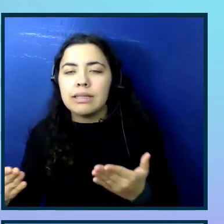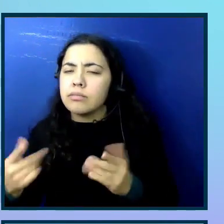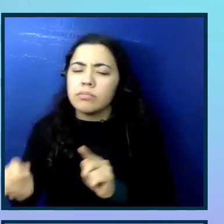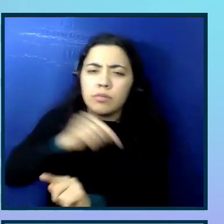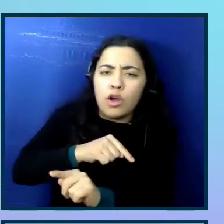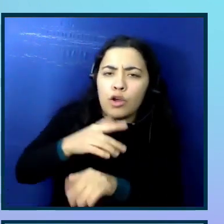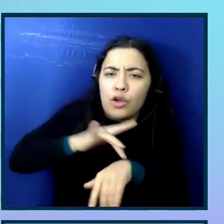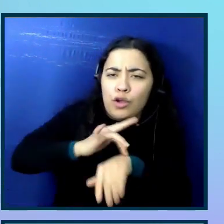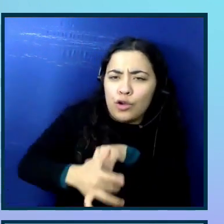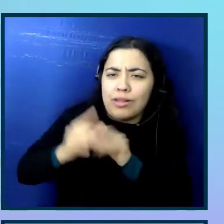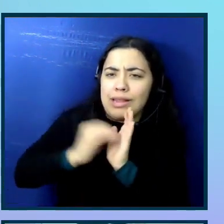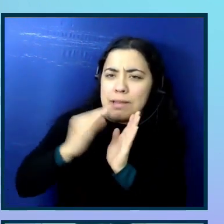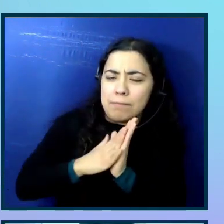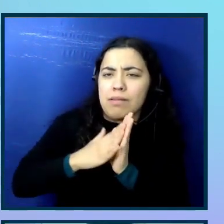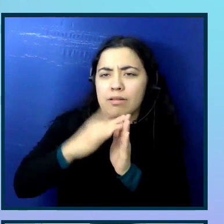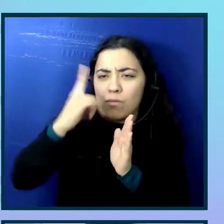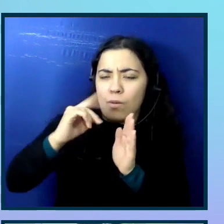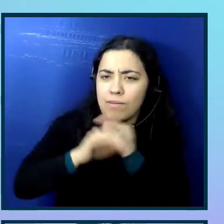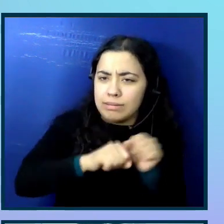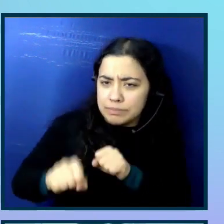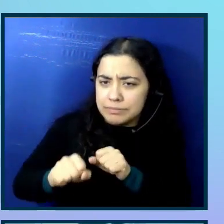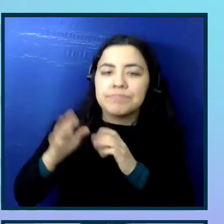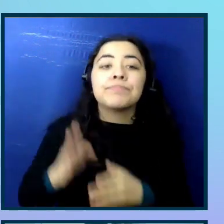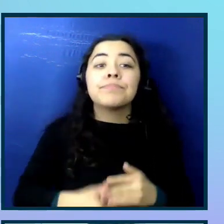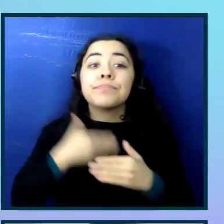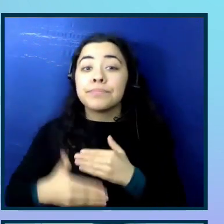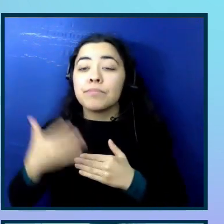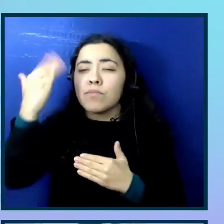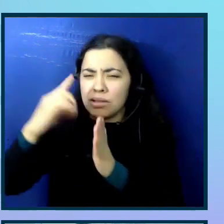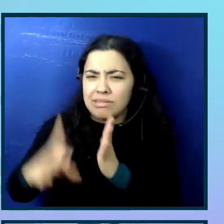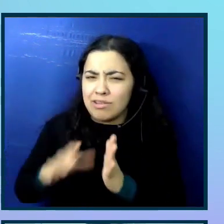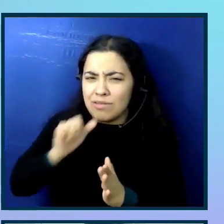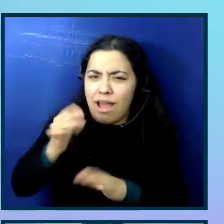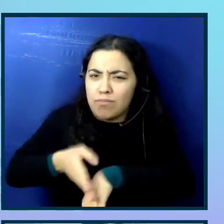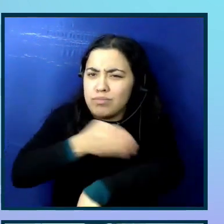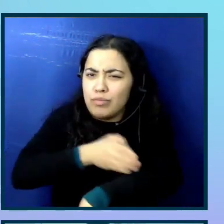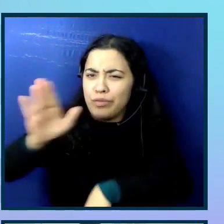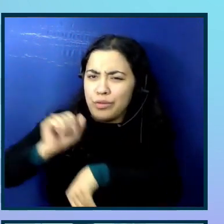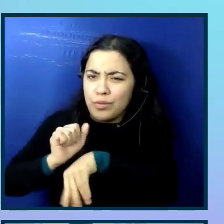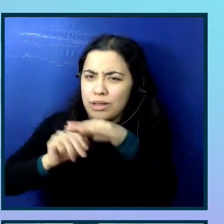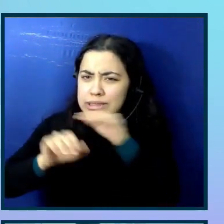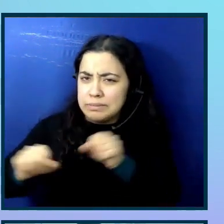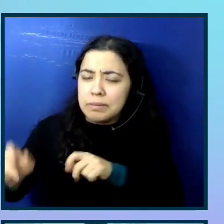All right, so why don't designers do it better? We found that there is this assumption that accessibility